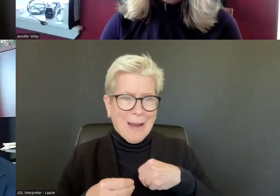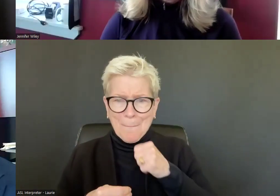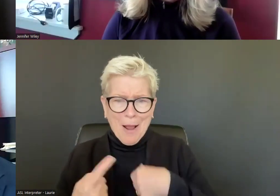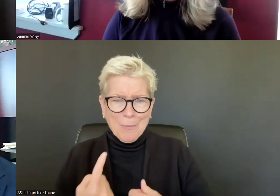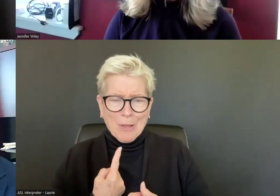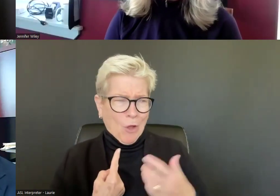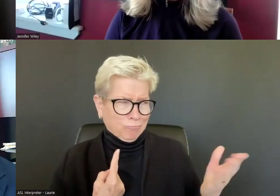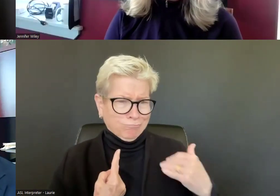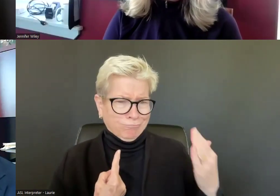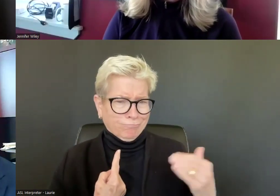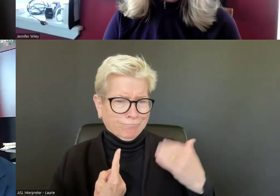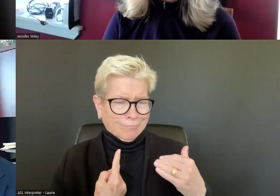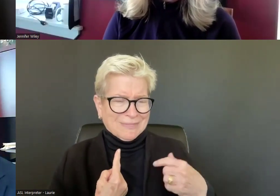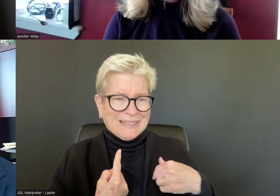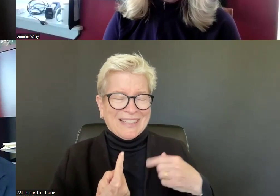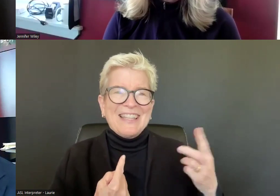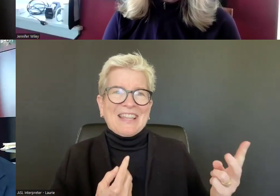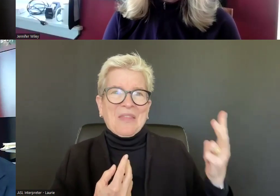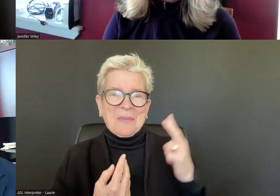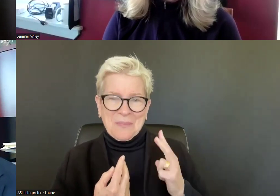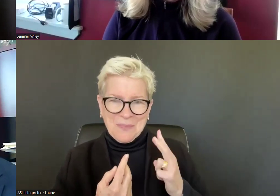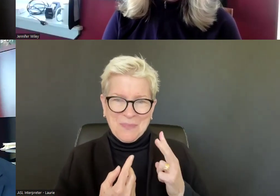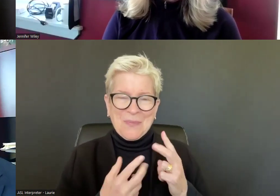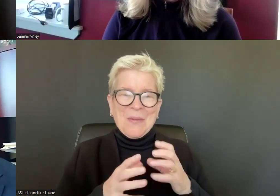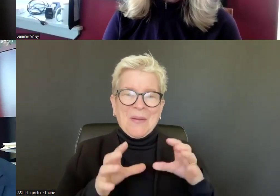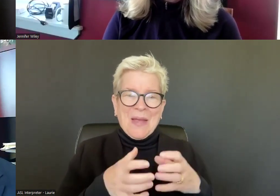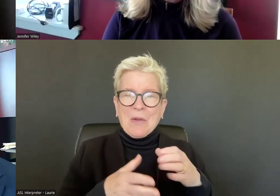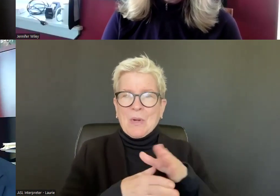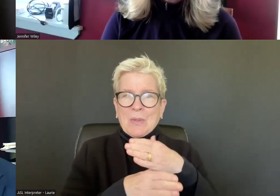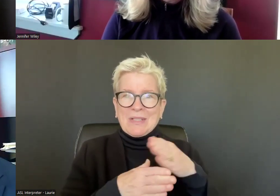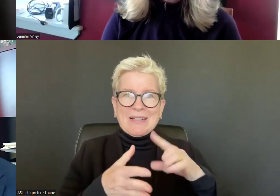and share some of the different activities that we that we do here at Grandview High